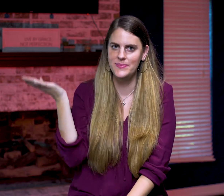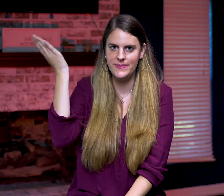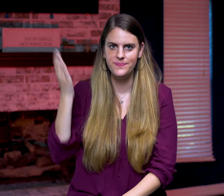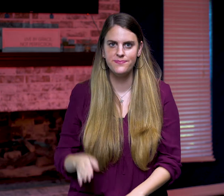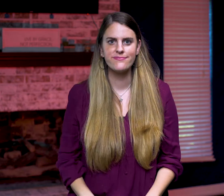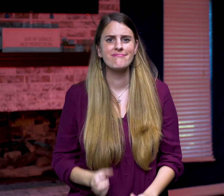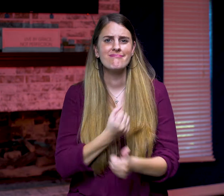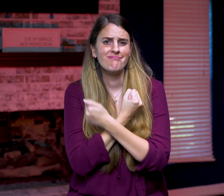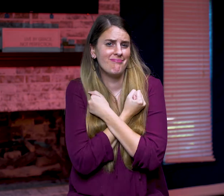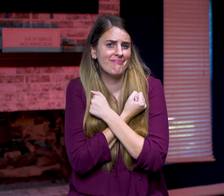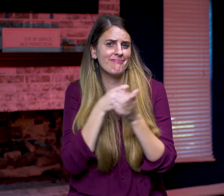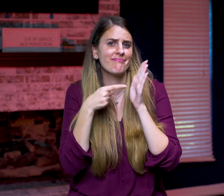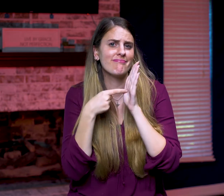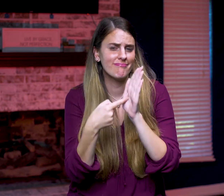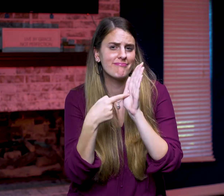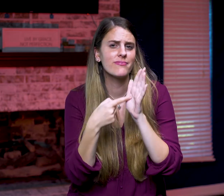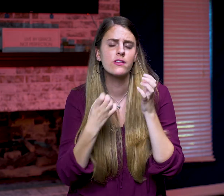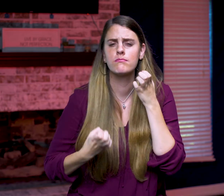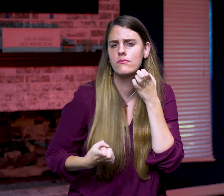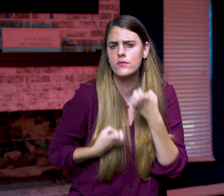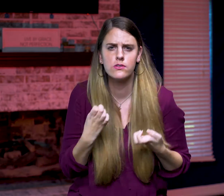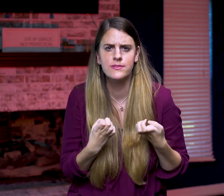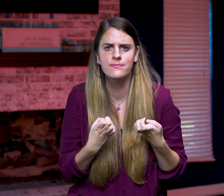Love indicates emotion;